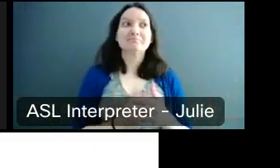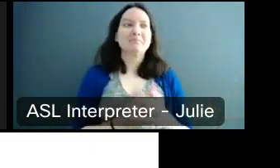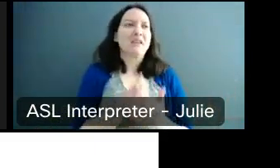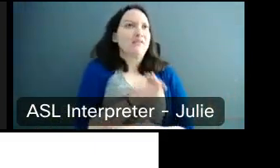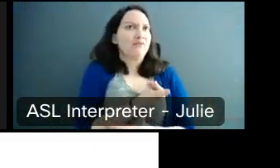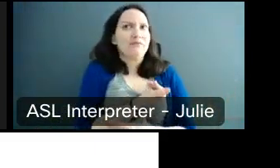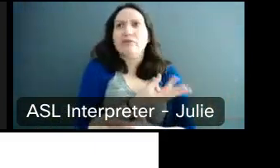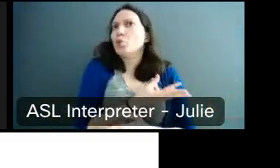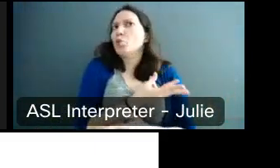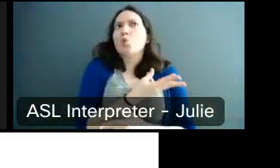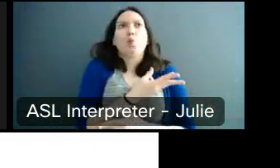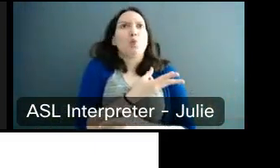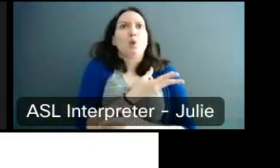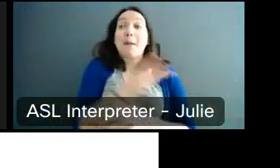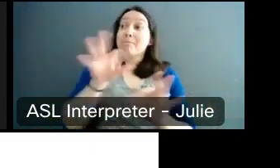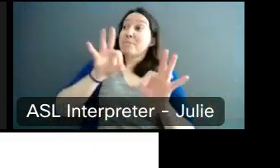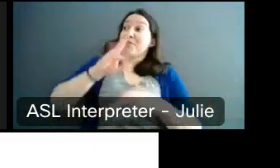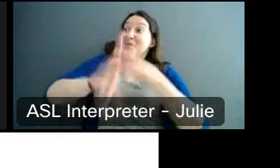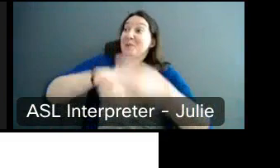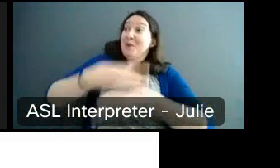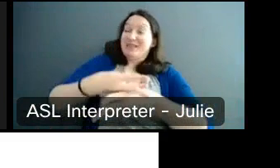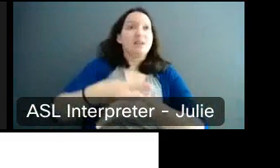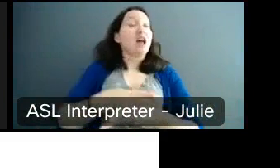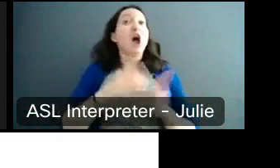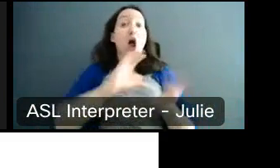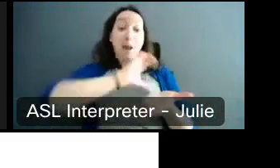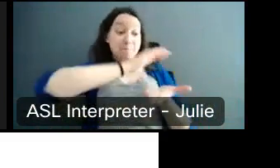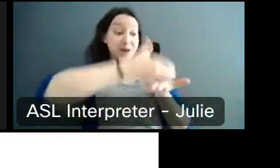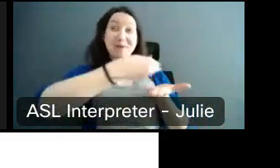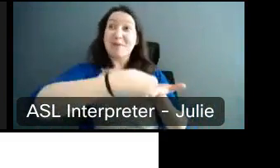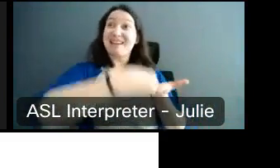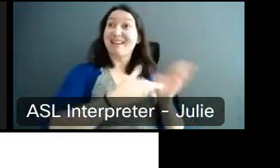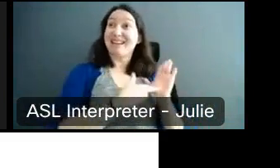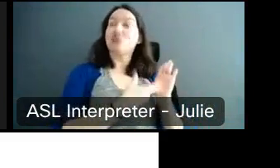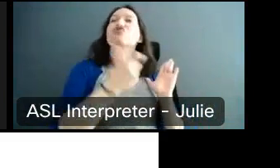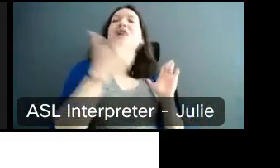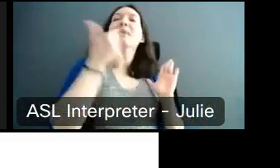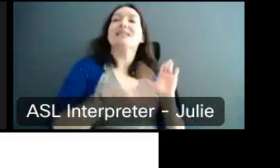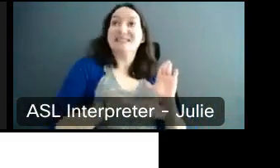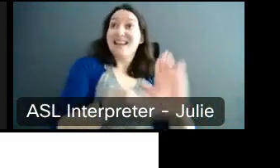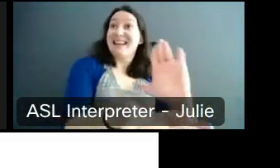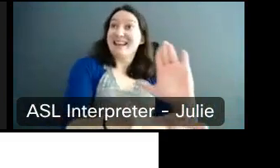I mean, in the ideal way, someone would say, here's the amount of money to your best shot at taking care of this person.